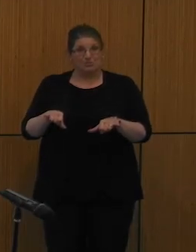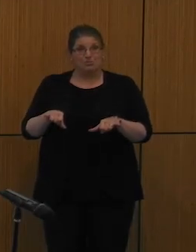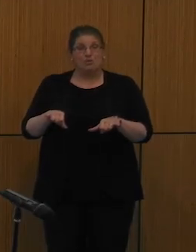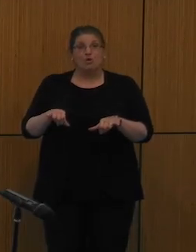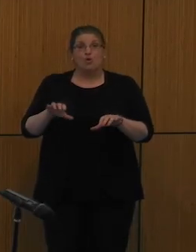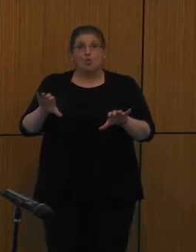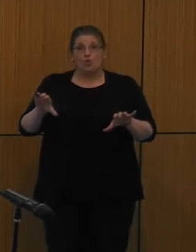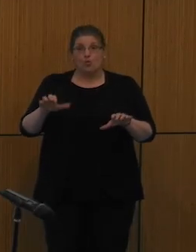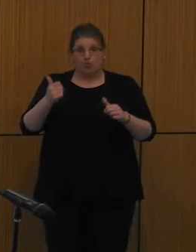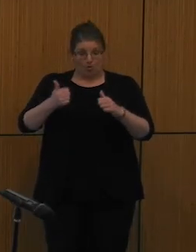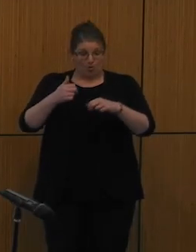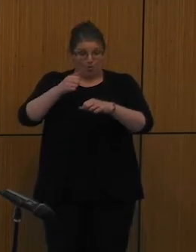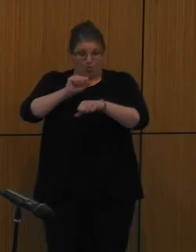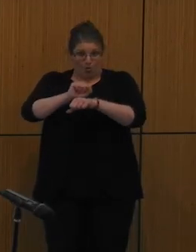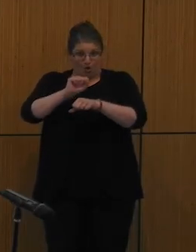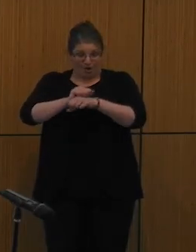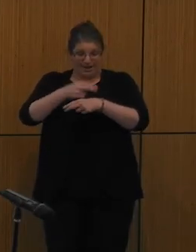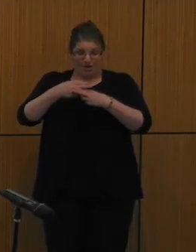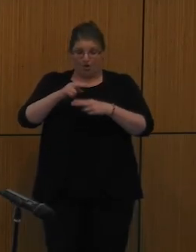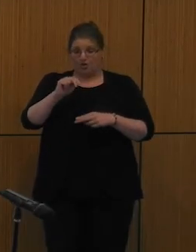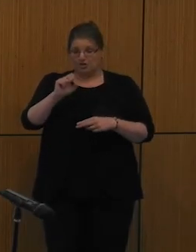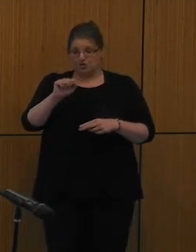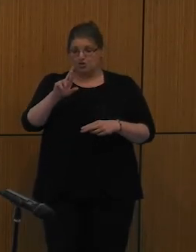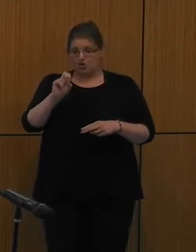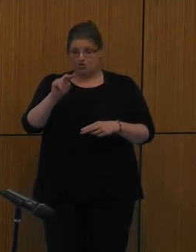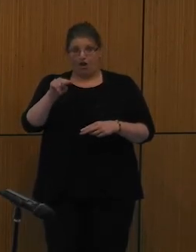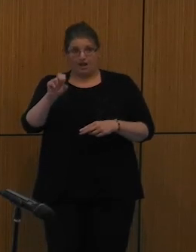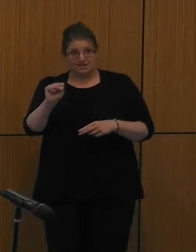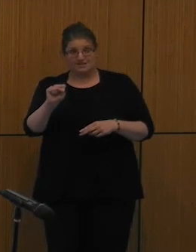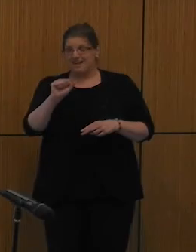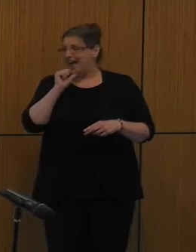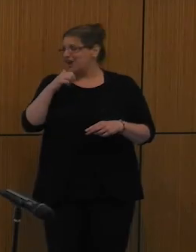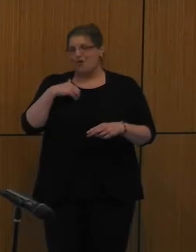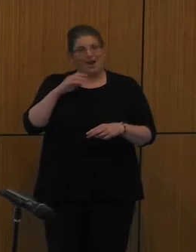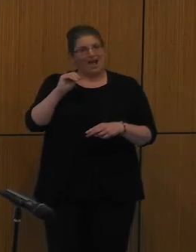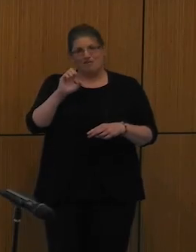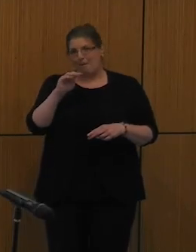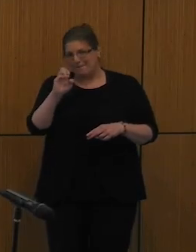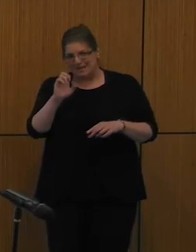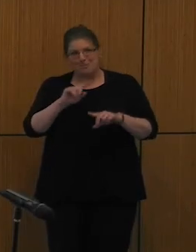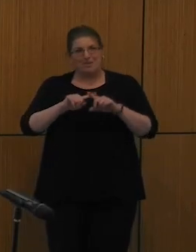And what I, I, I'm not young and cool, I guess, because they don't have a meaning. But what I do have here is if you look really carefully at the,